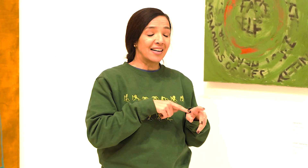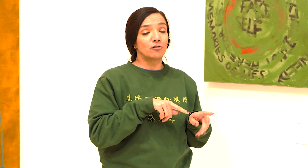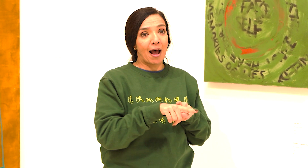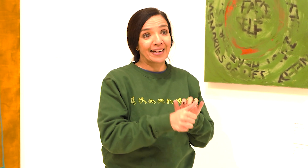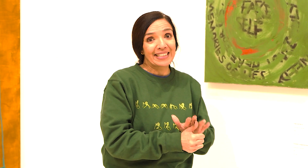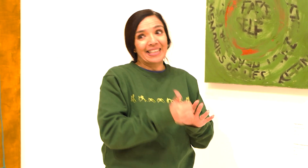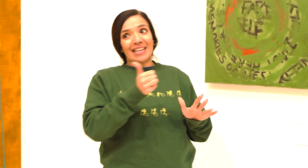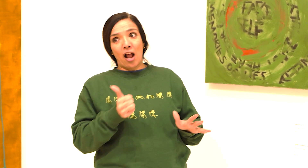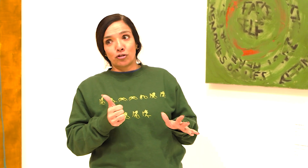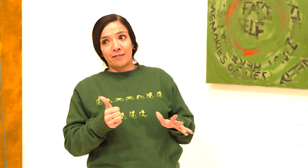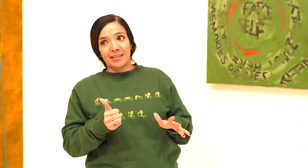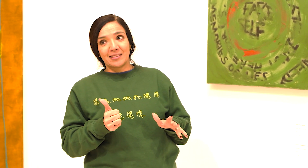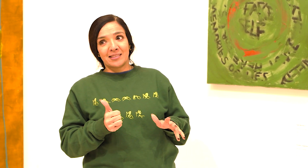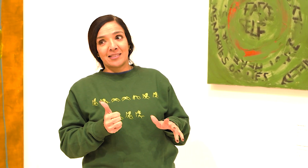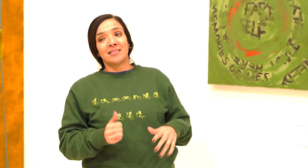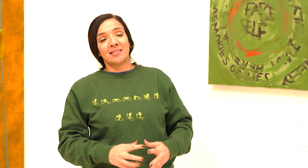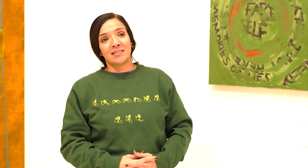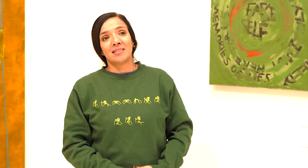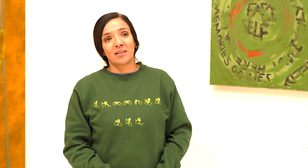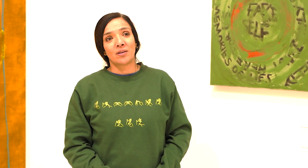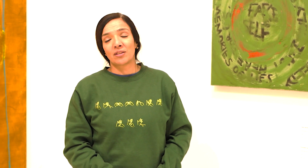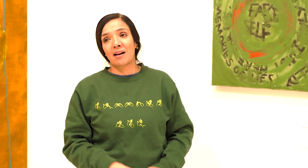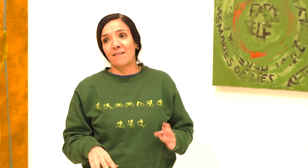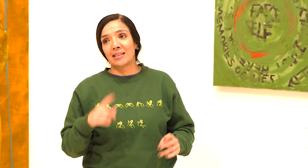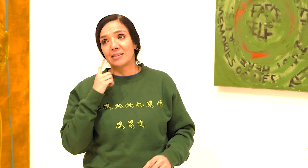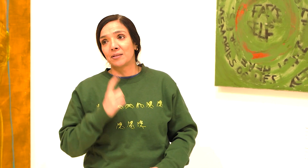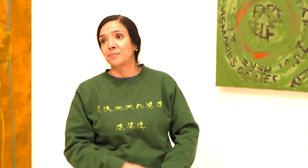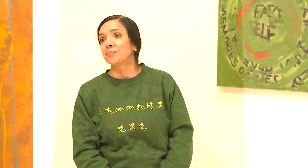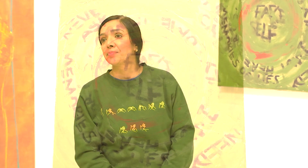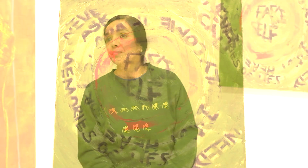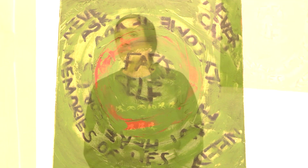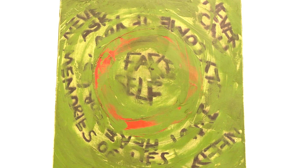I had to toe the line, and I wanted to get out of it. It wasn't easy.